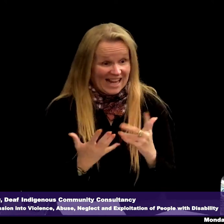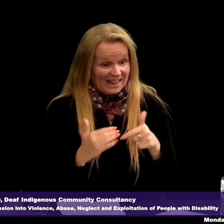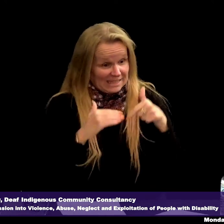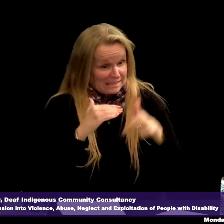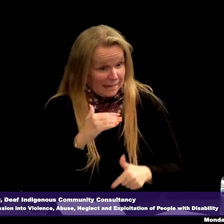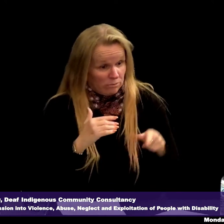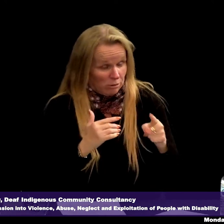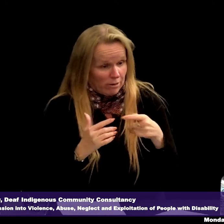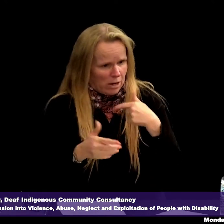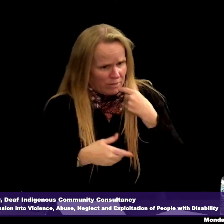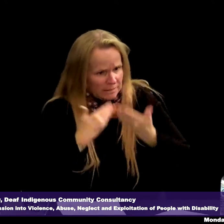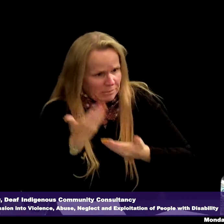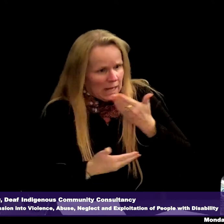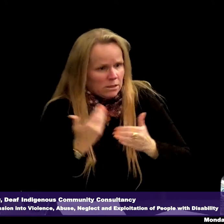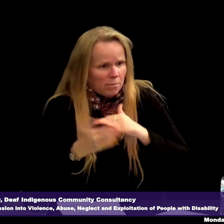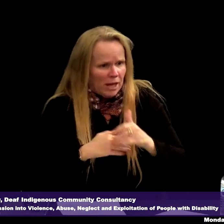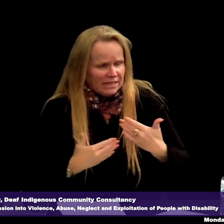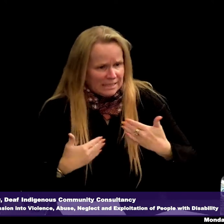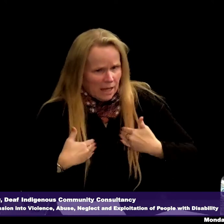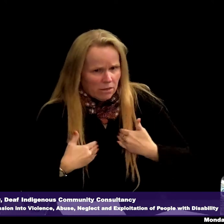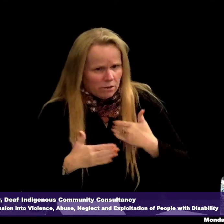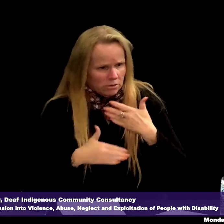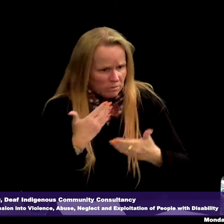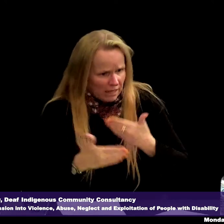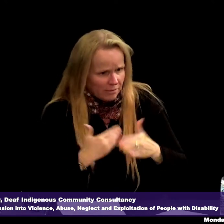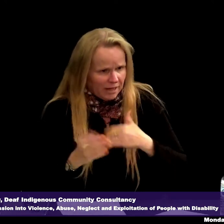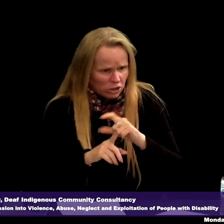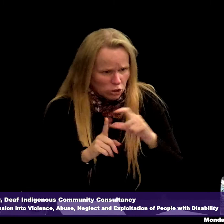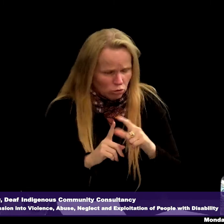gestures. There was no in-depth kind of conversation or explanation about his health